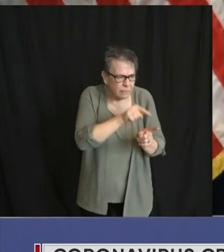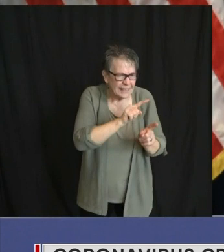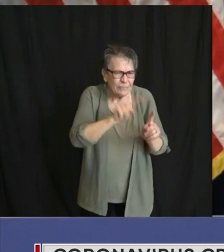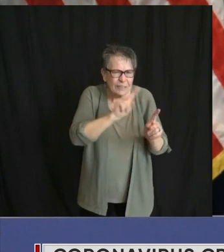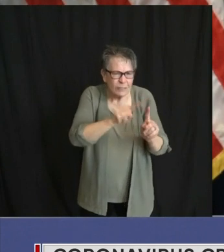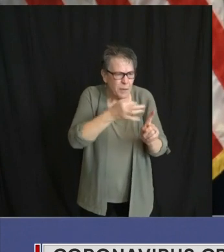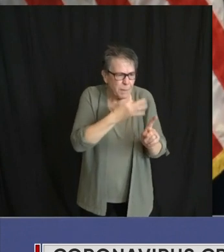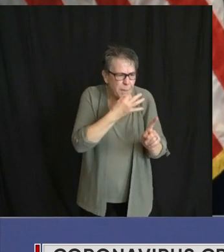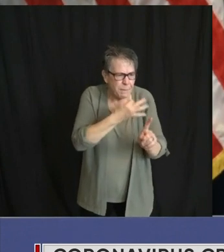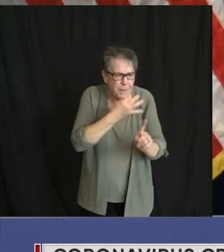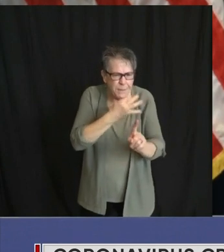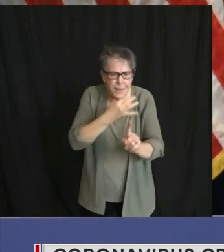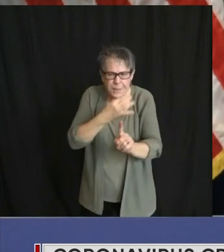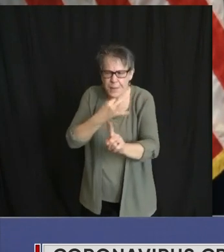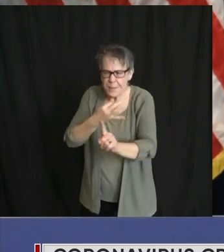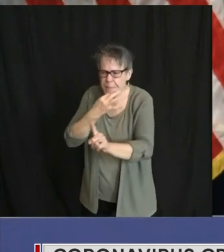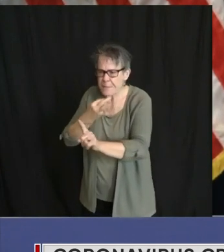I WOULD COMMENT EACH AND EVERY